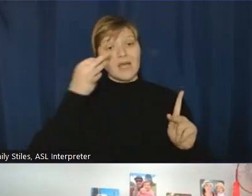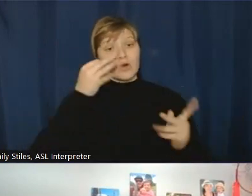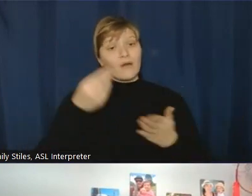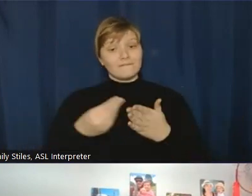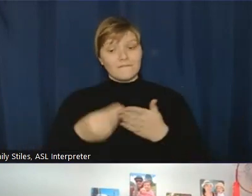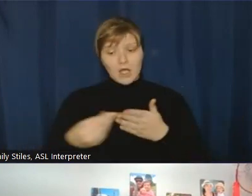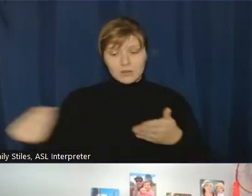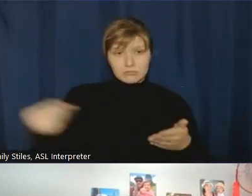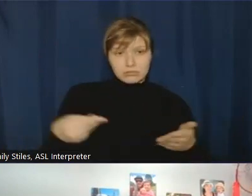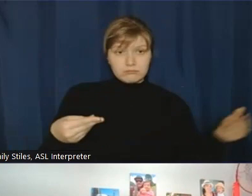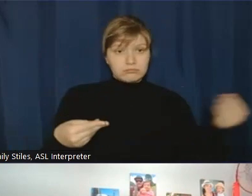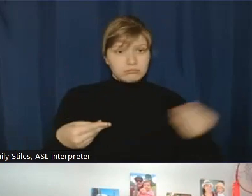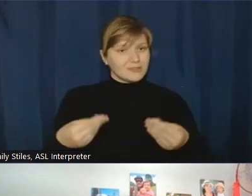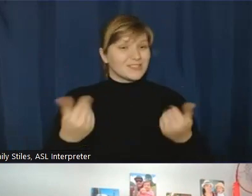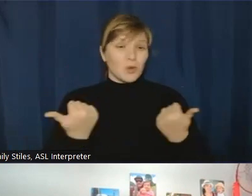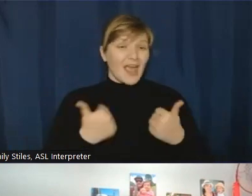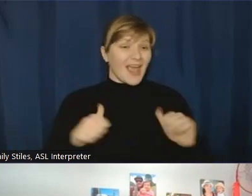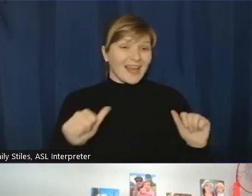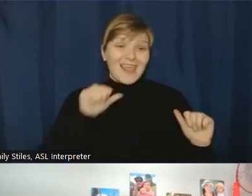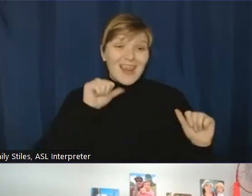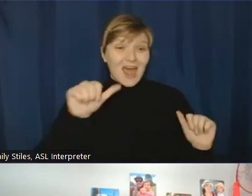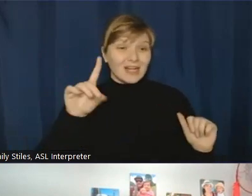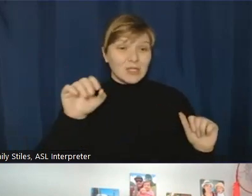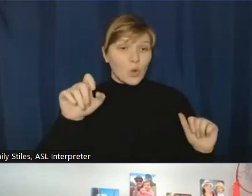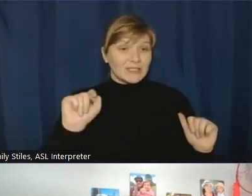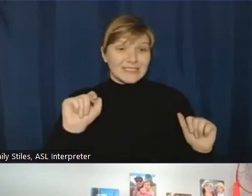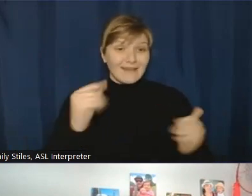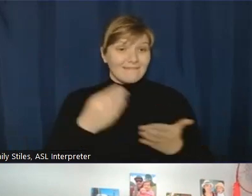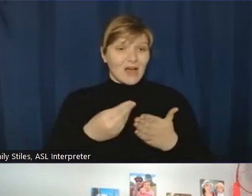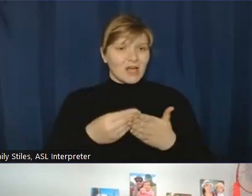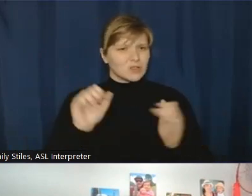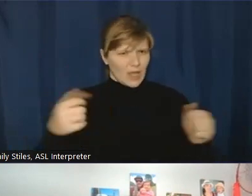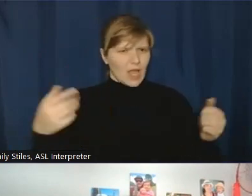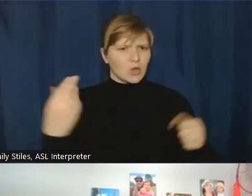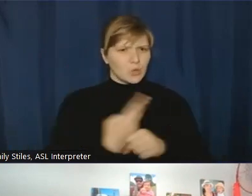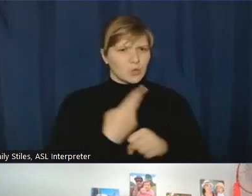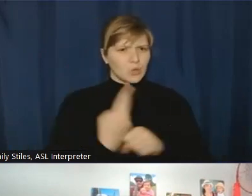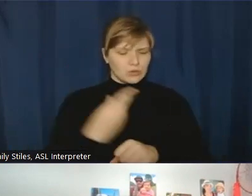used as local match to three of our formula programs, so these types of partnership